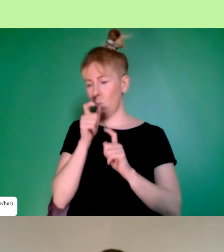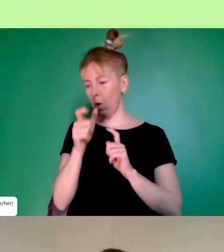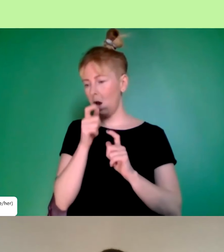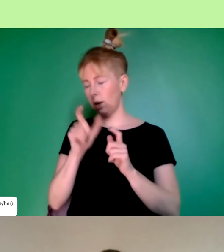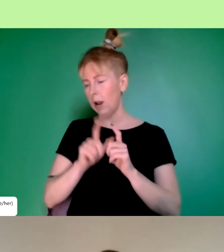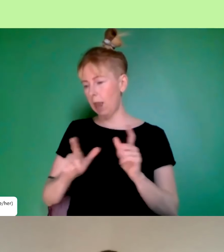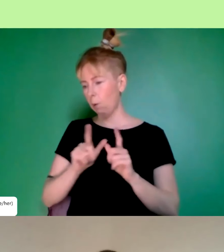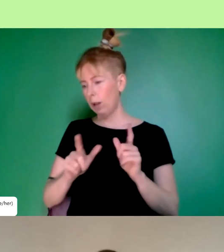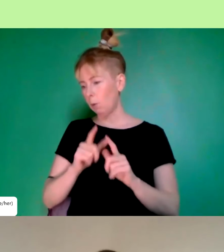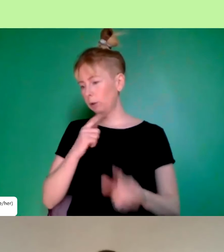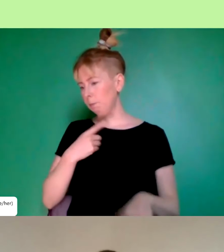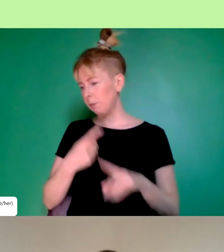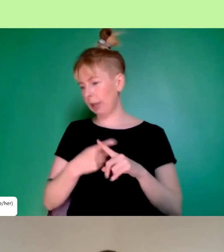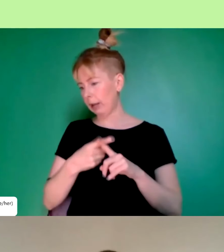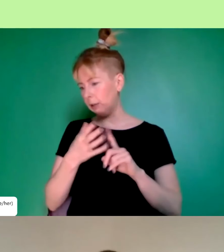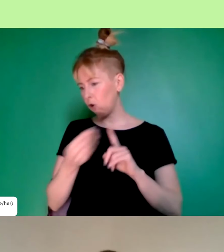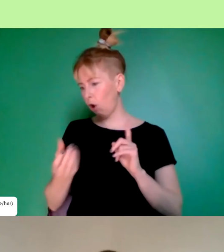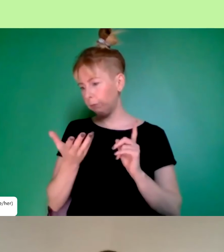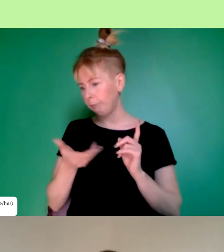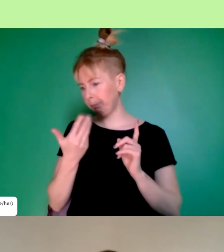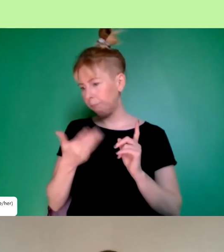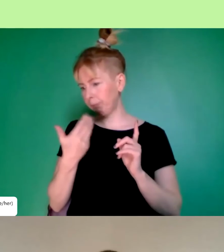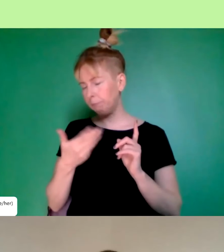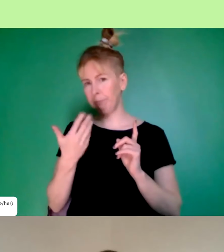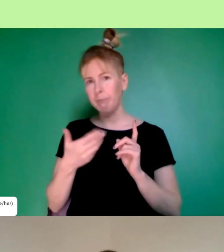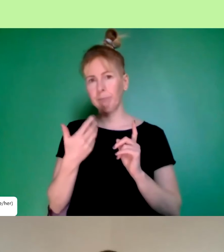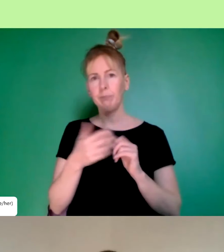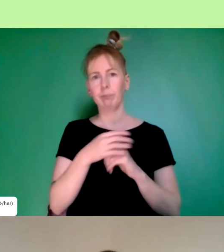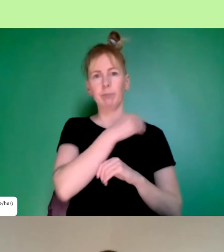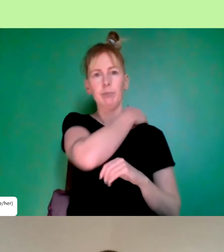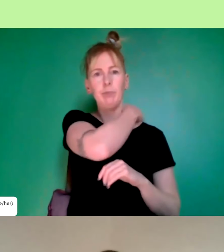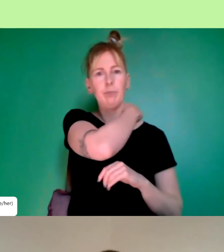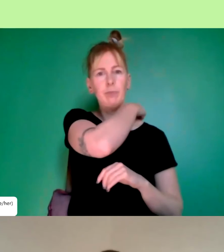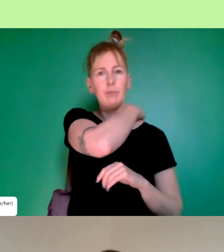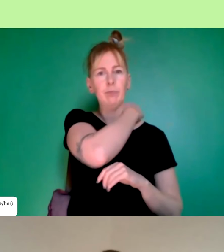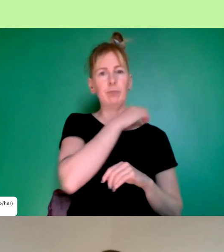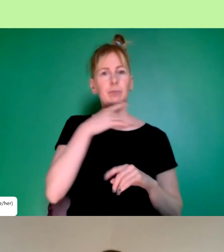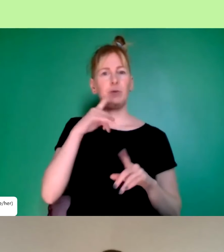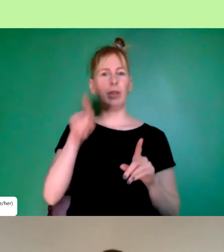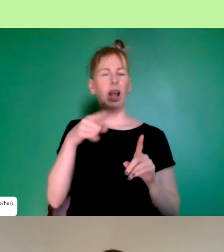English is gone. George has gone. George, it's gone. I can't, I can't find the English